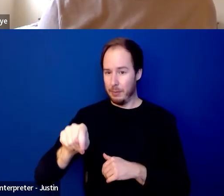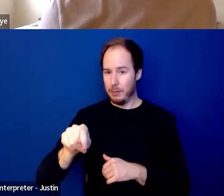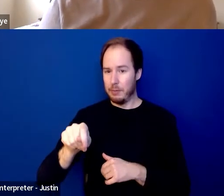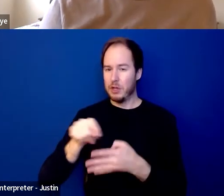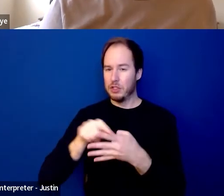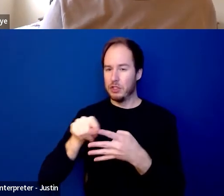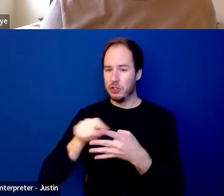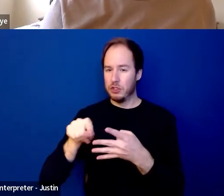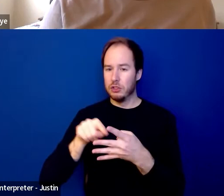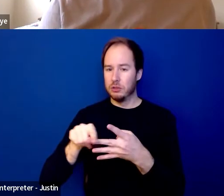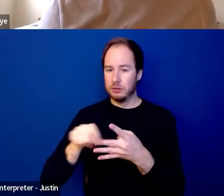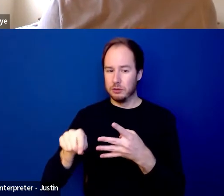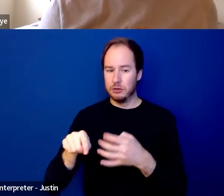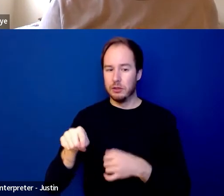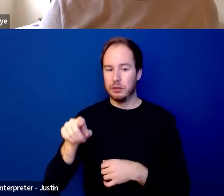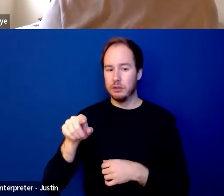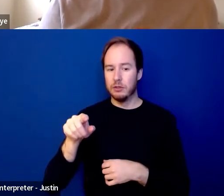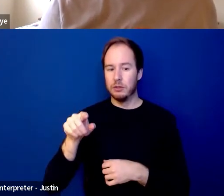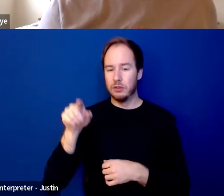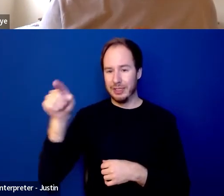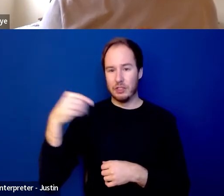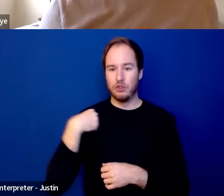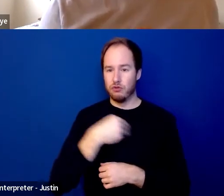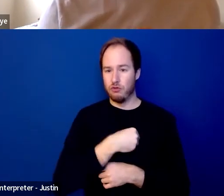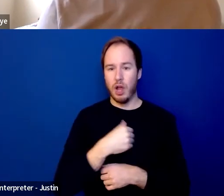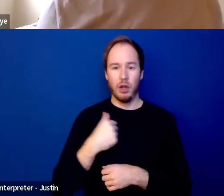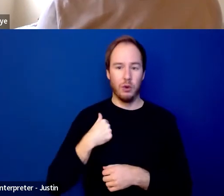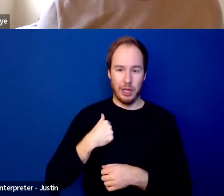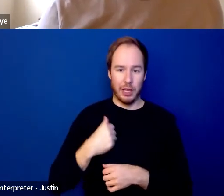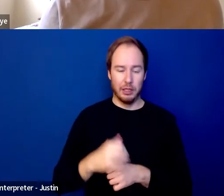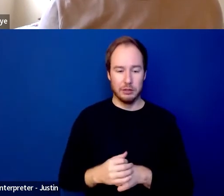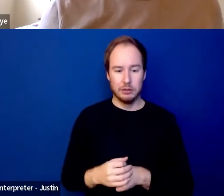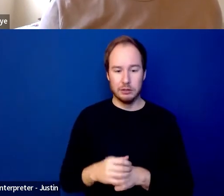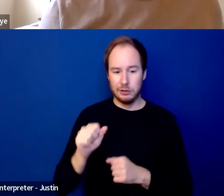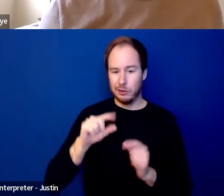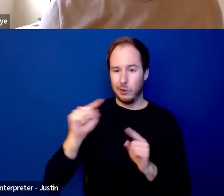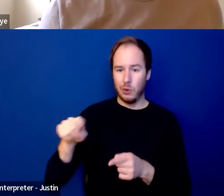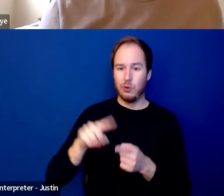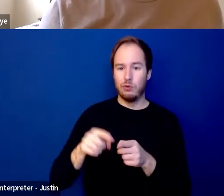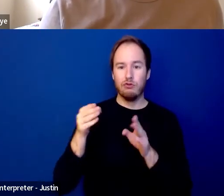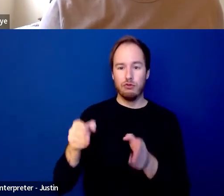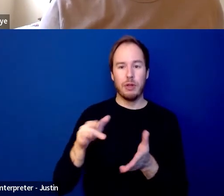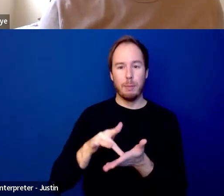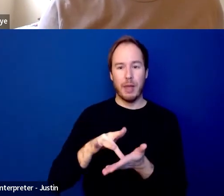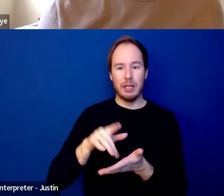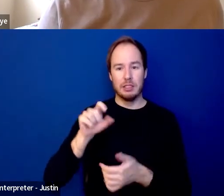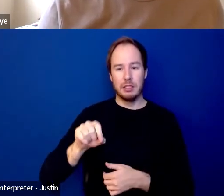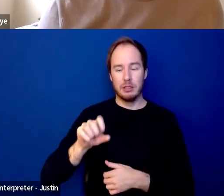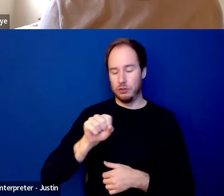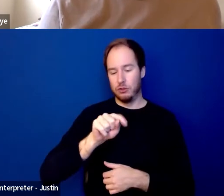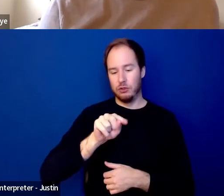in Toronto, Canada. You can go to streetmedicine.org to check that out.